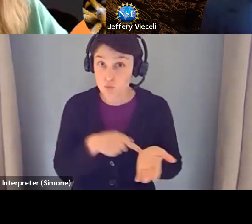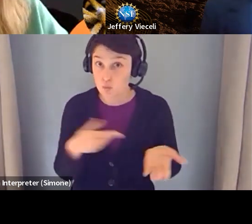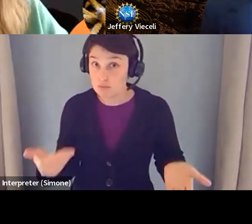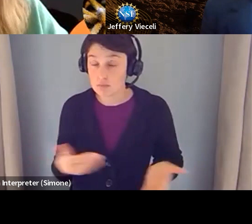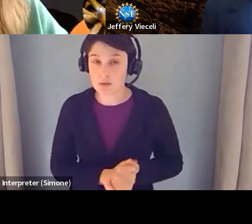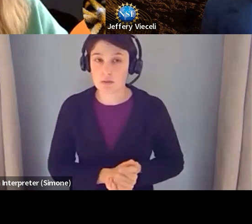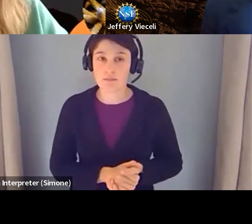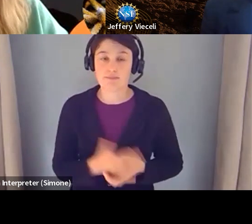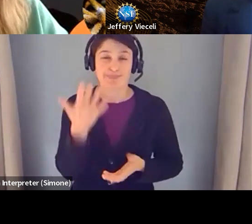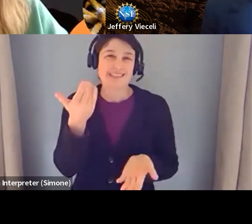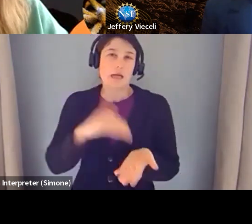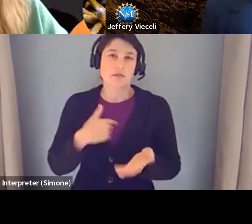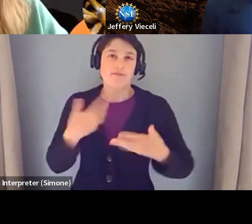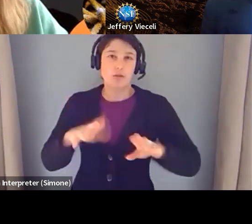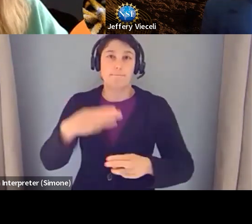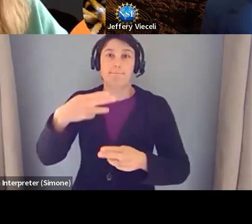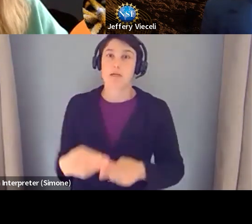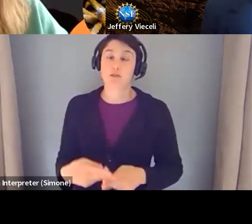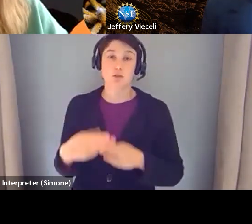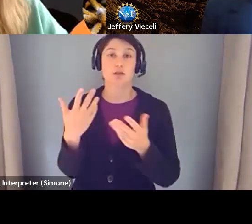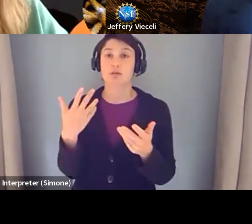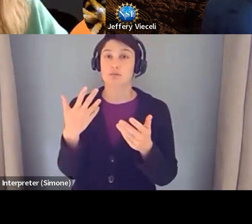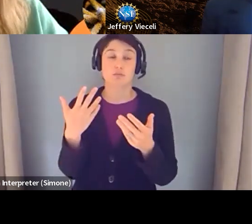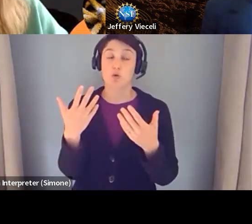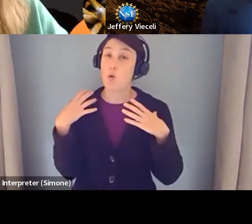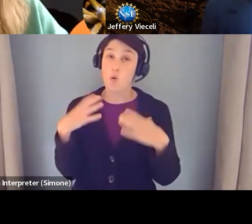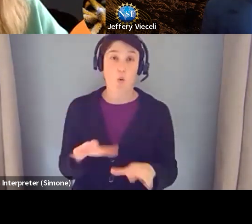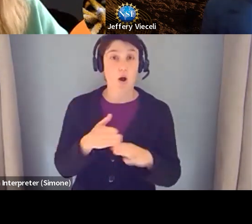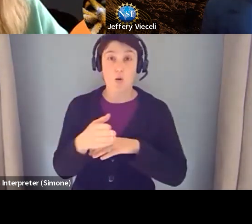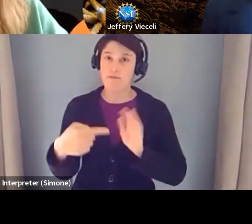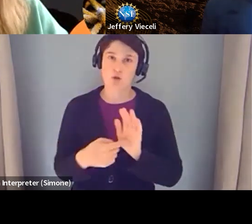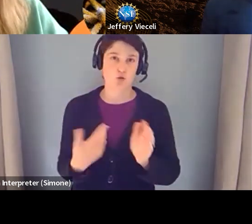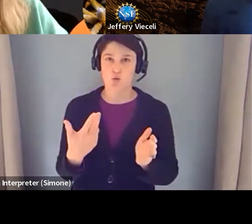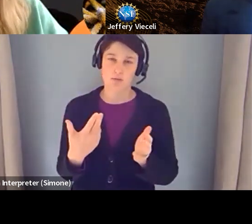Because again, as I've mentioned, the last thing that you want is for those to become overdue. Jeremy Leffler: Right.